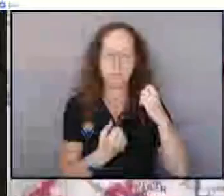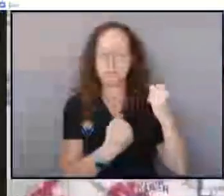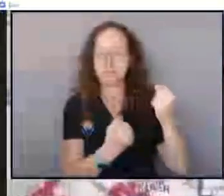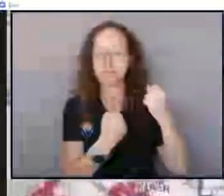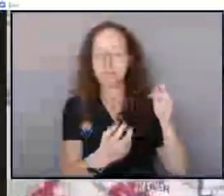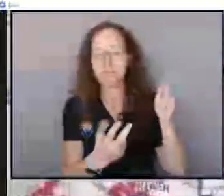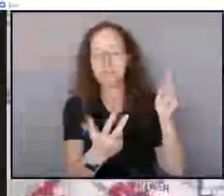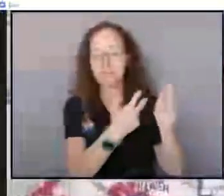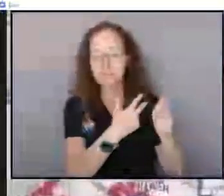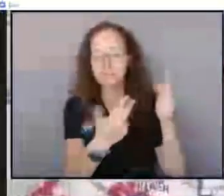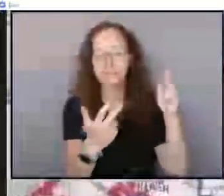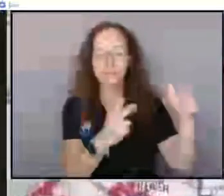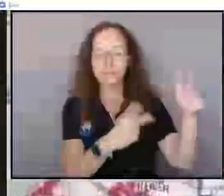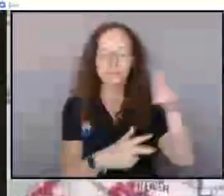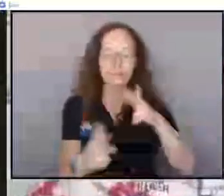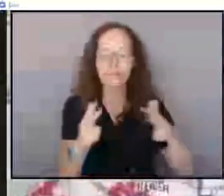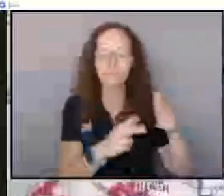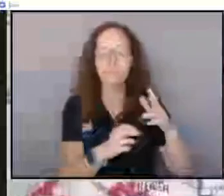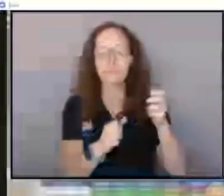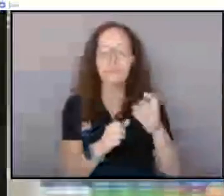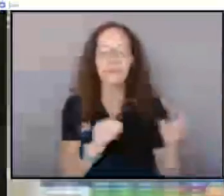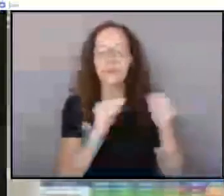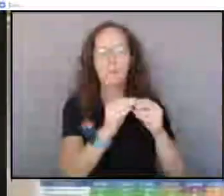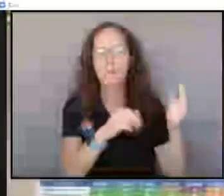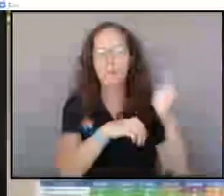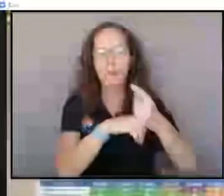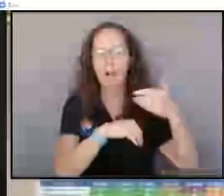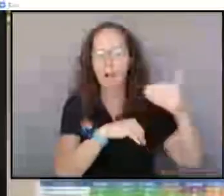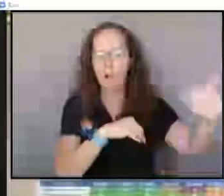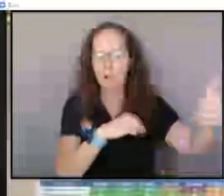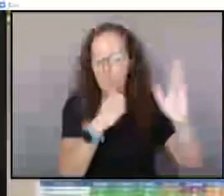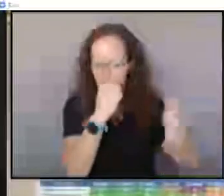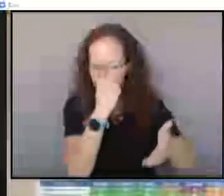DAYS. THIS IS WHERE WE HAD AN ISSUE THE